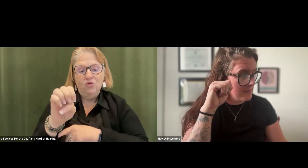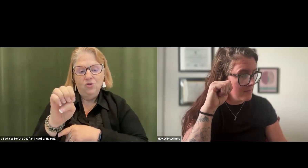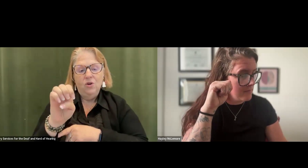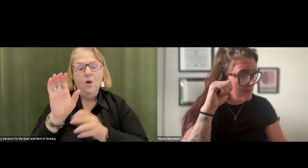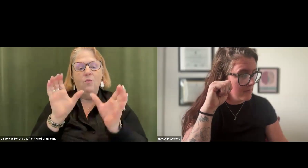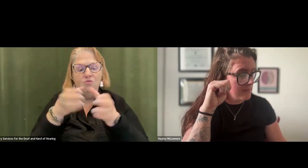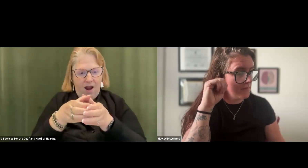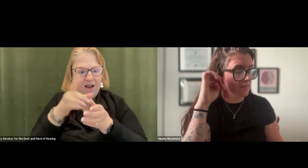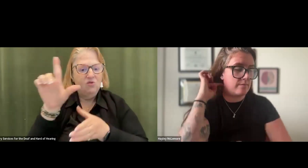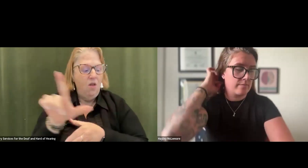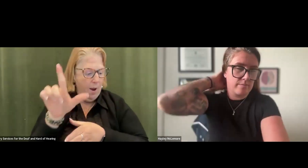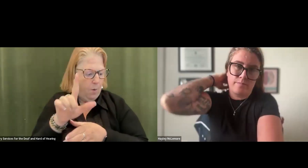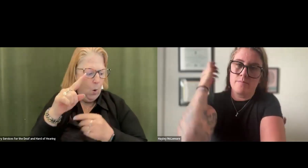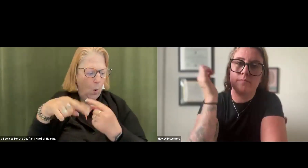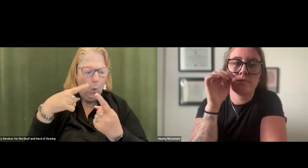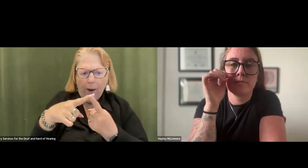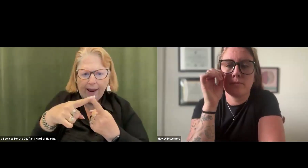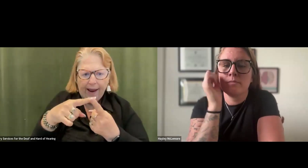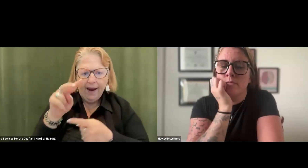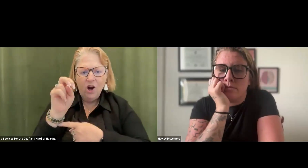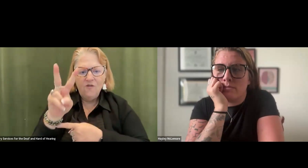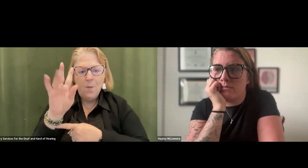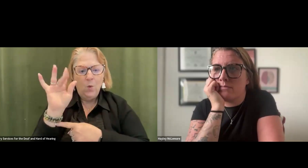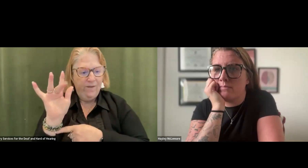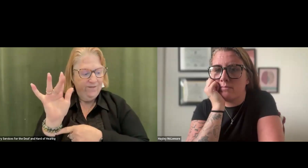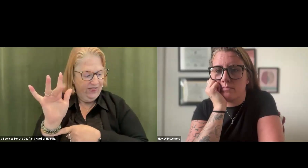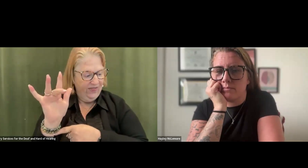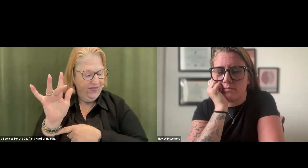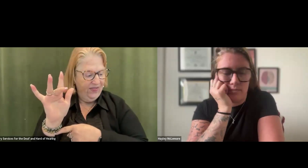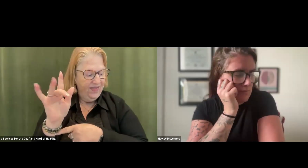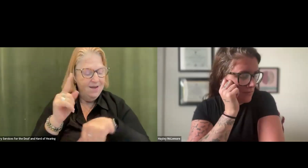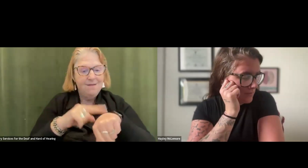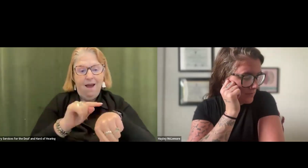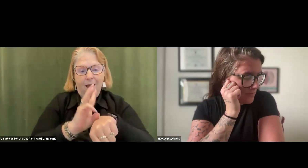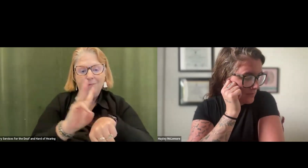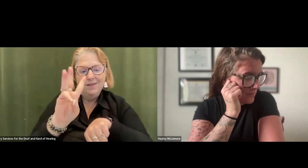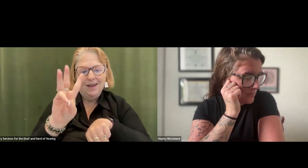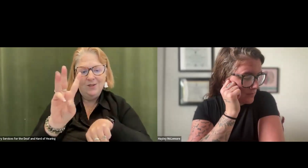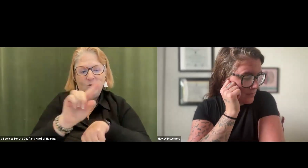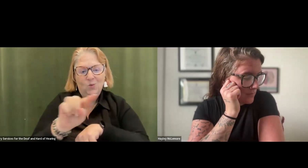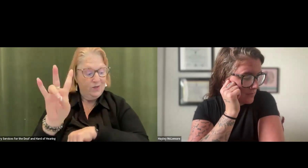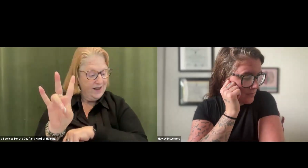And she's gonna be coming to the Hermitage Branch at the library on November 25th